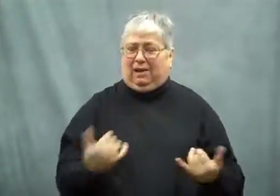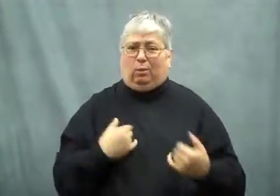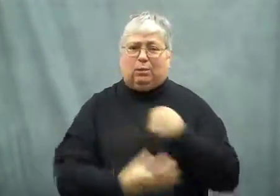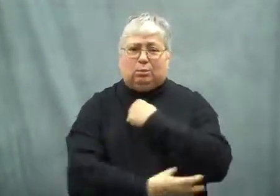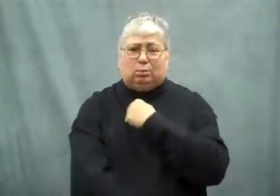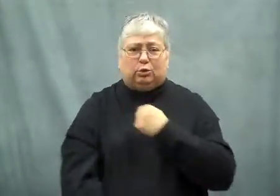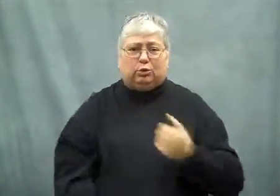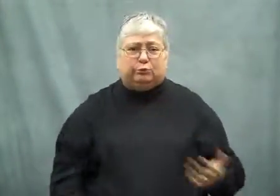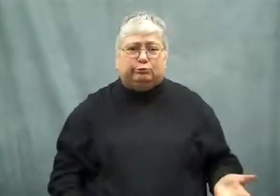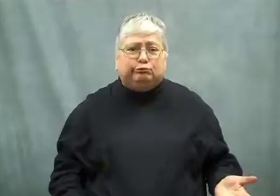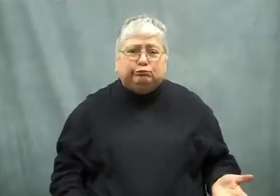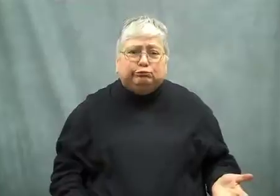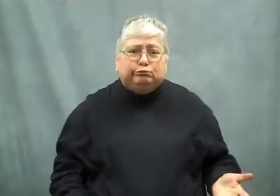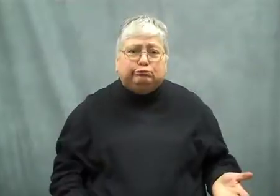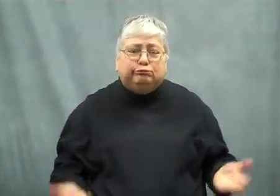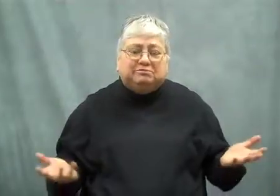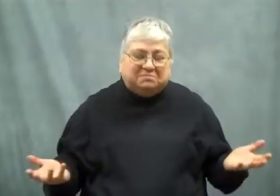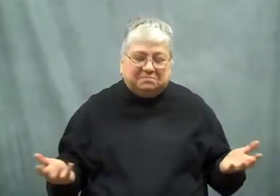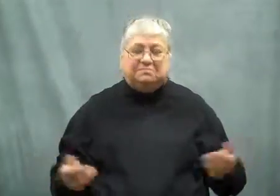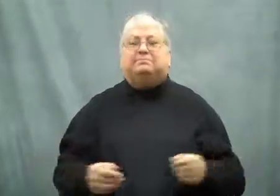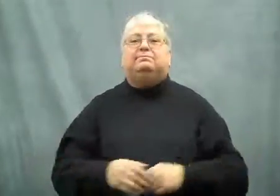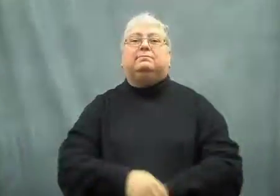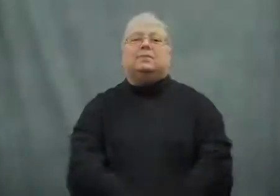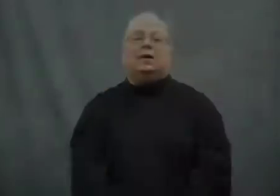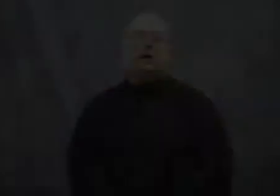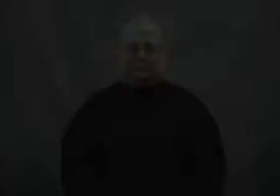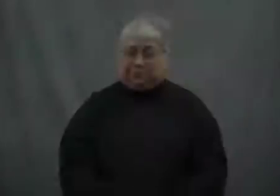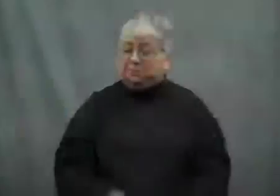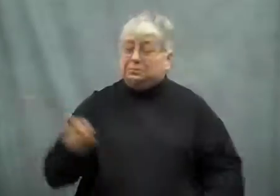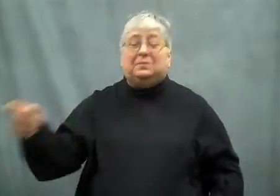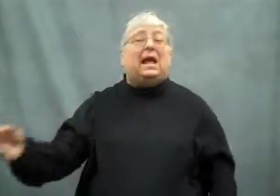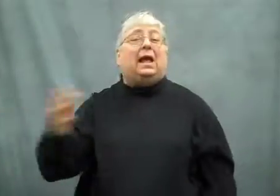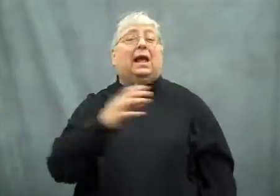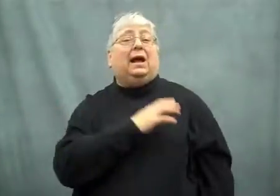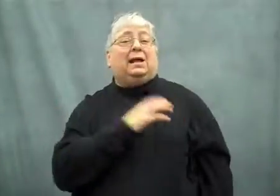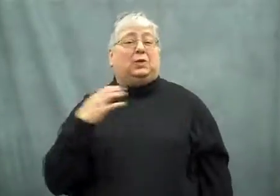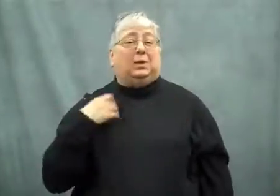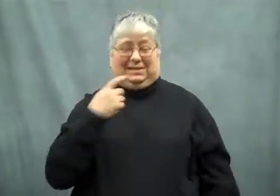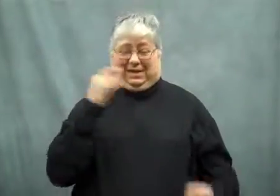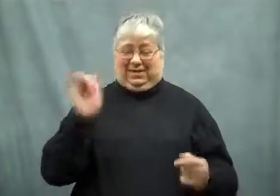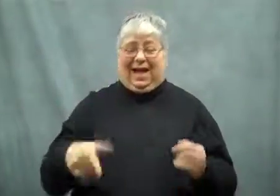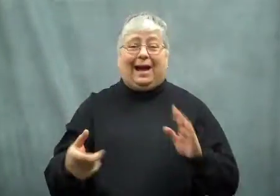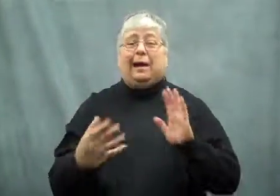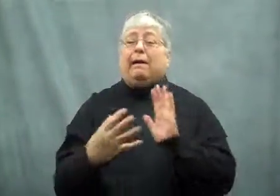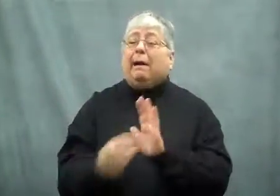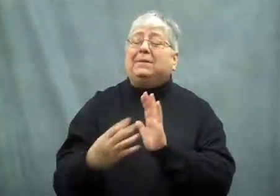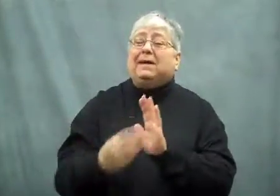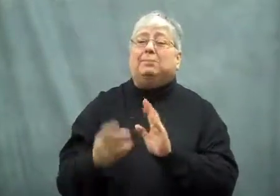So now I'm poor!